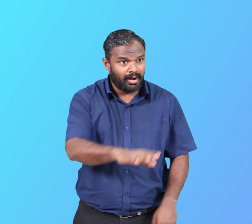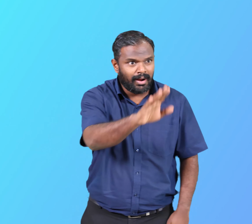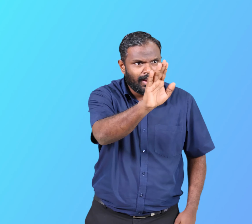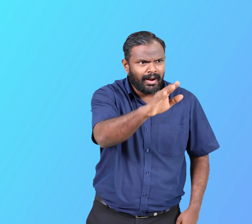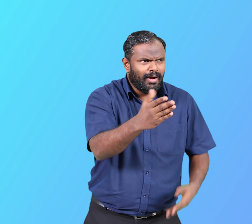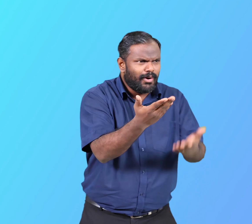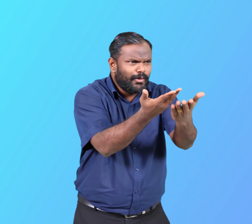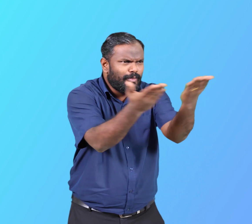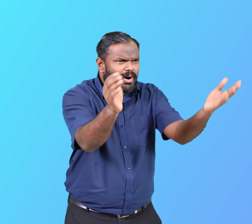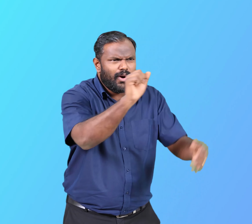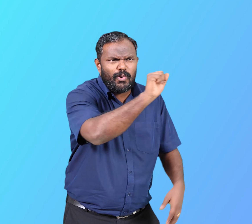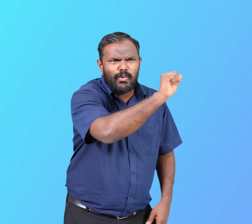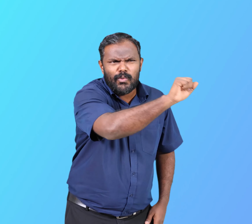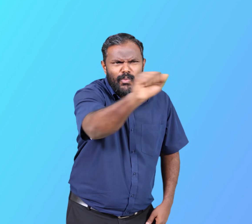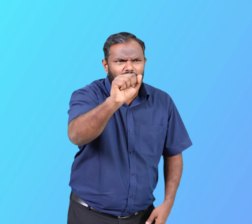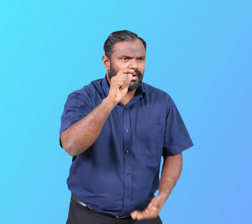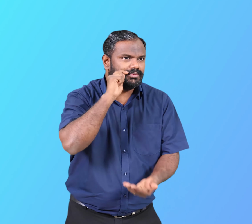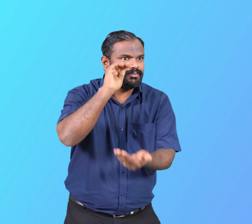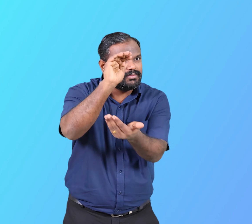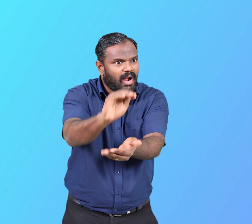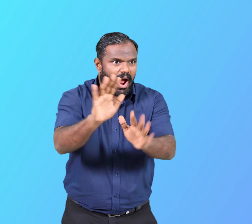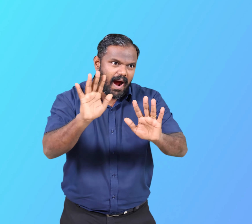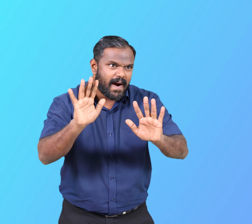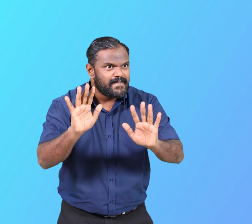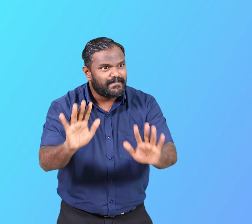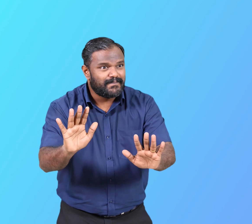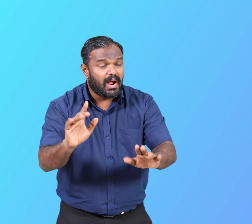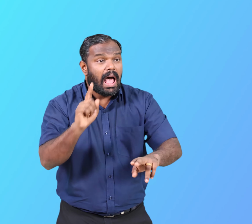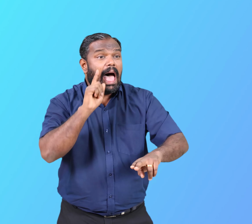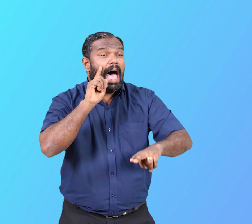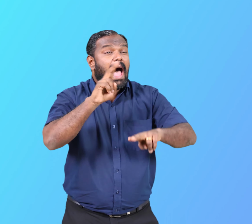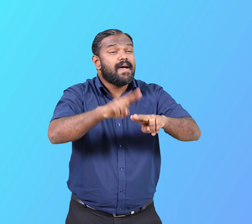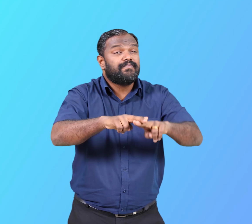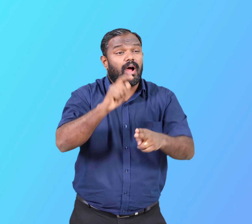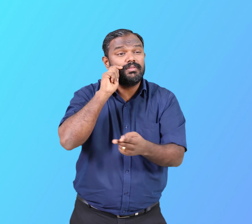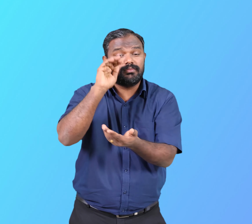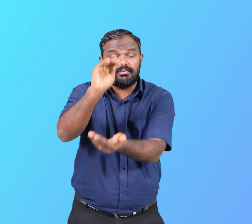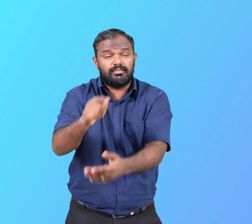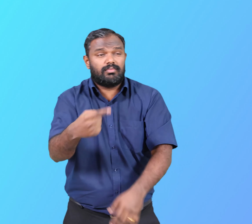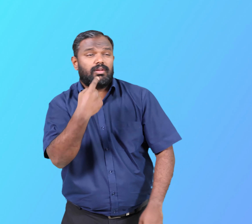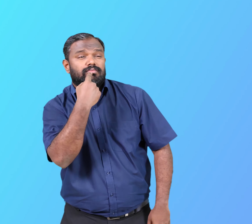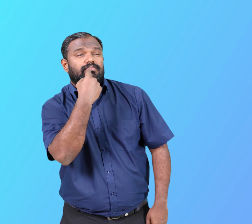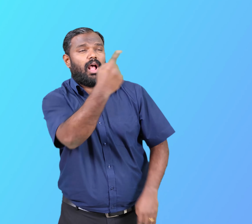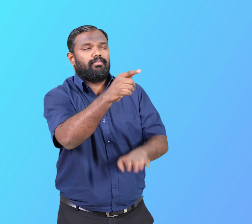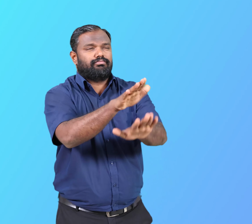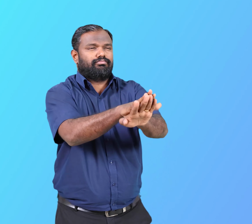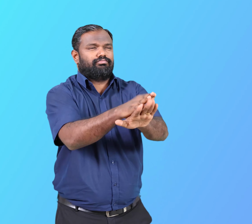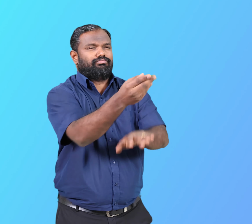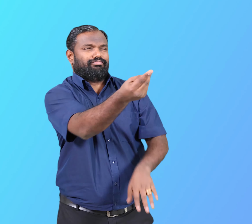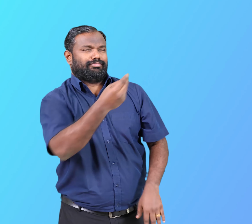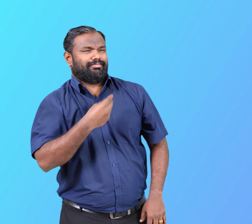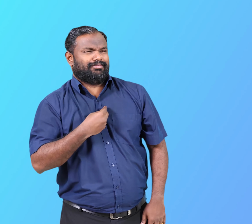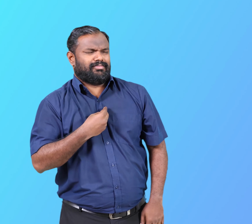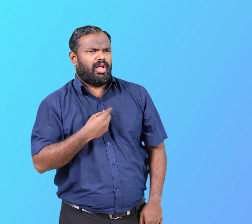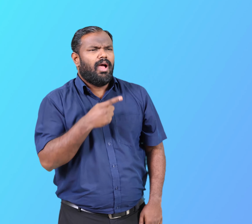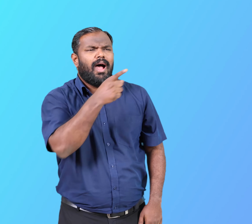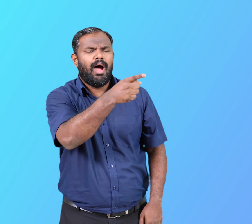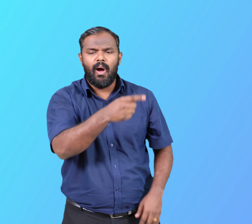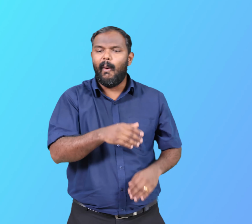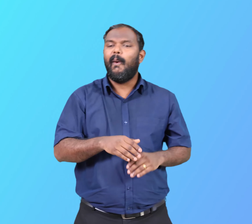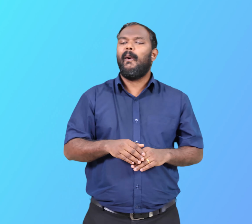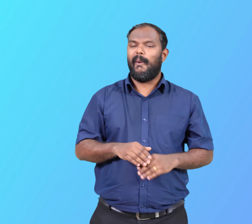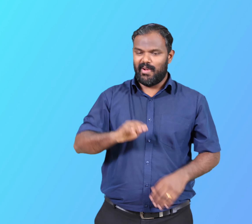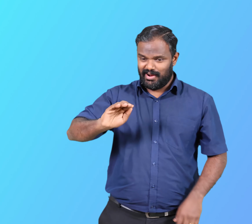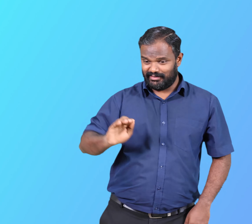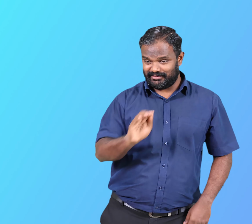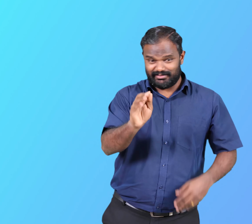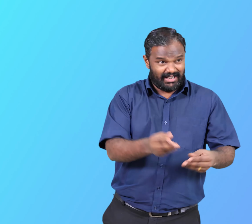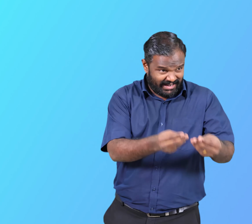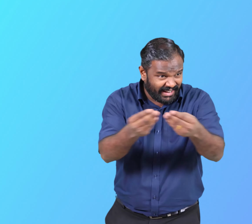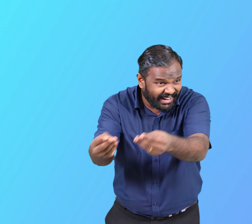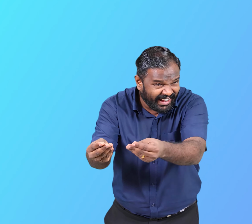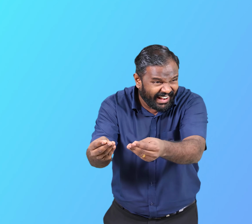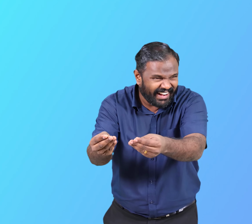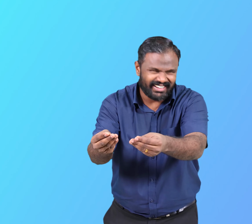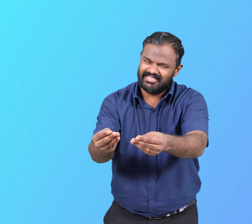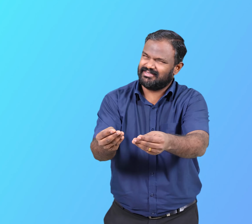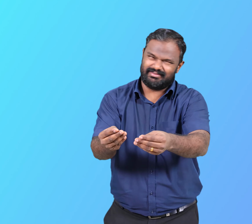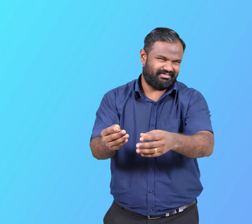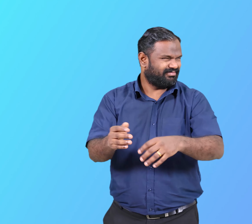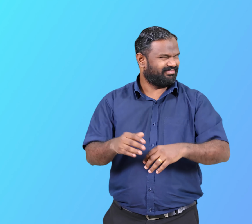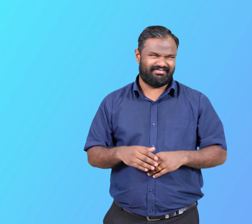Do any of you have a son? What would you do if your son asked you for a fish? Would any father give him a snake?